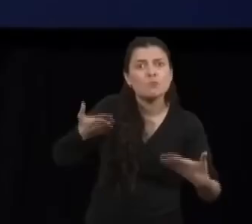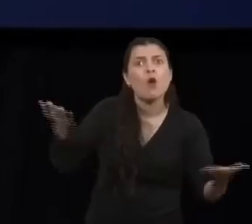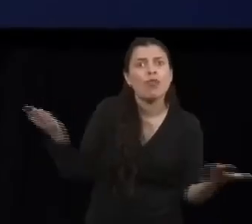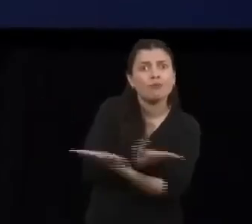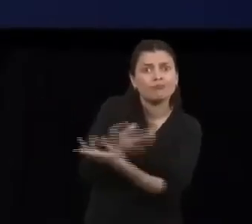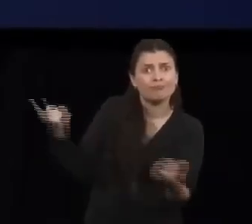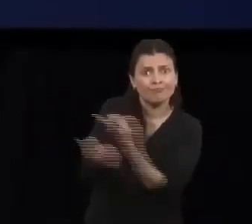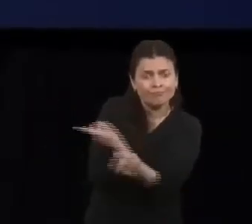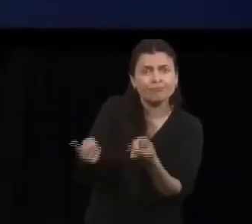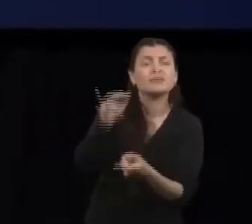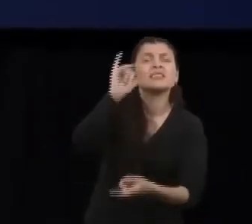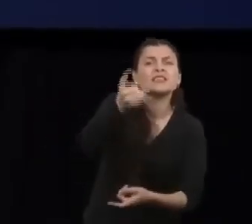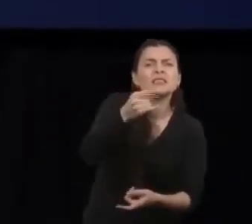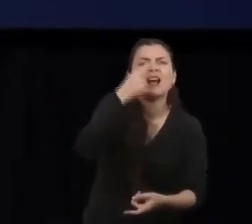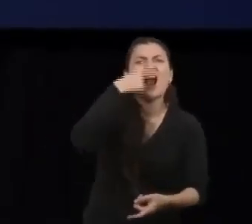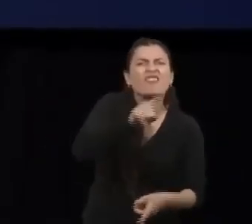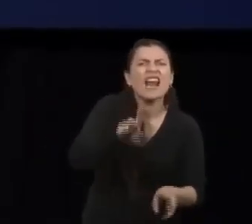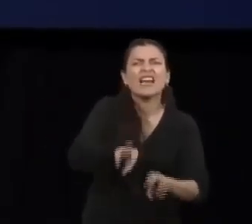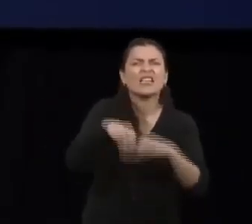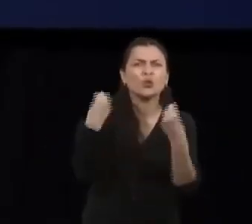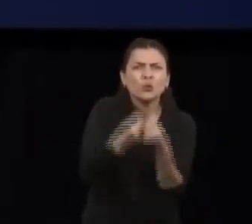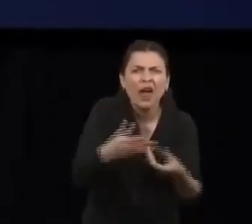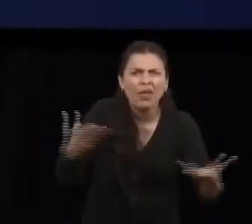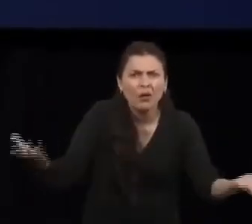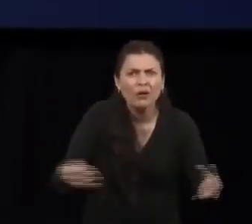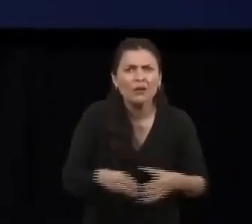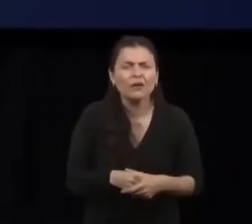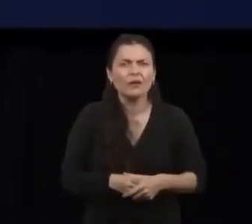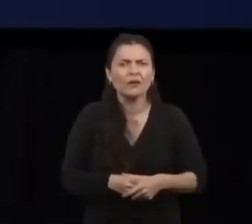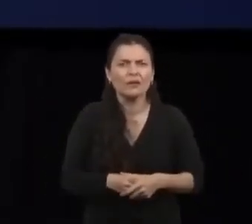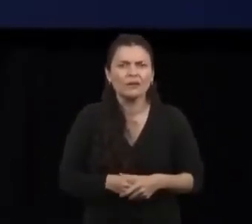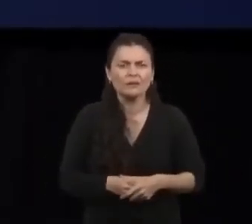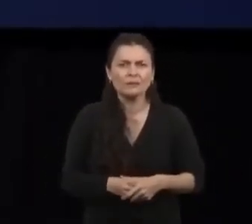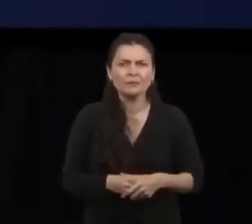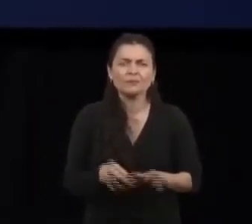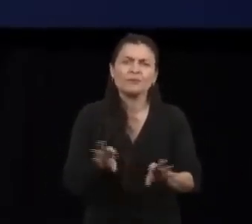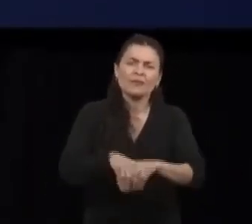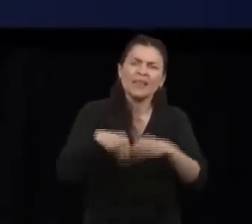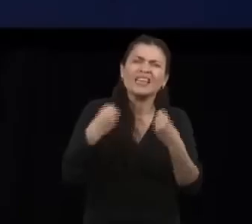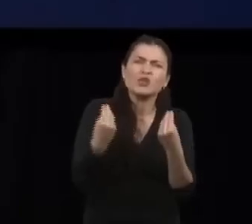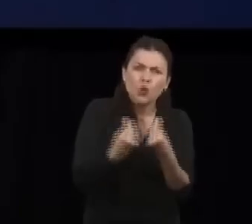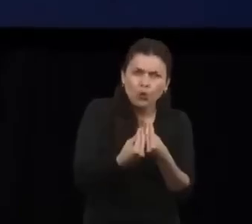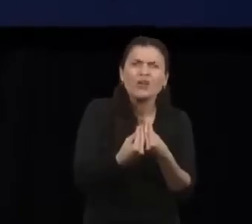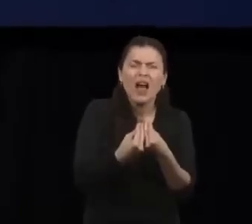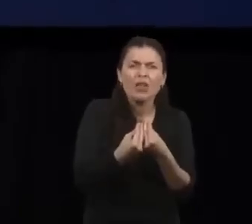The consequence is that we began to deteriorate the accounts of the external sector